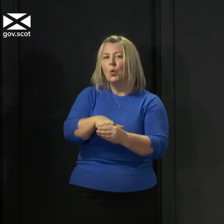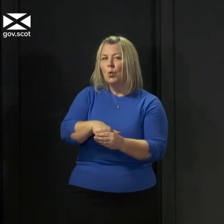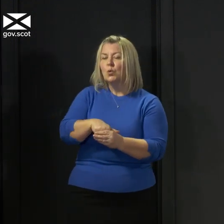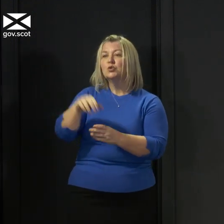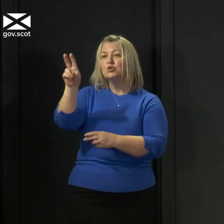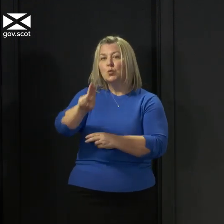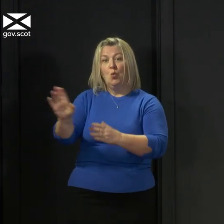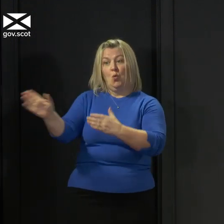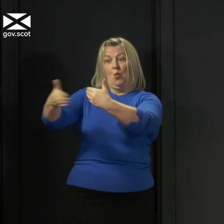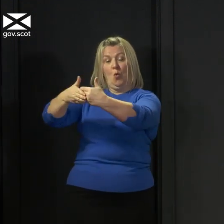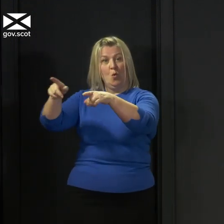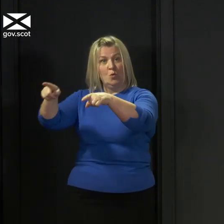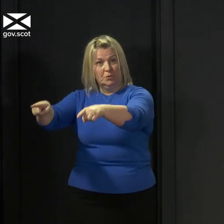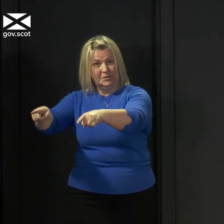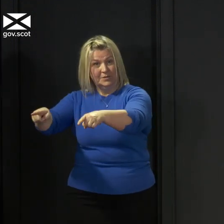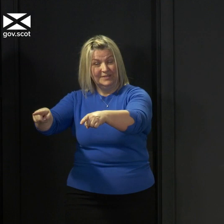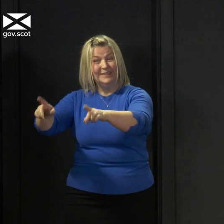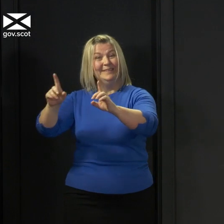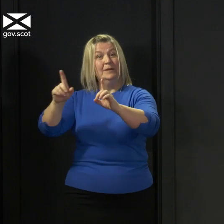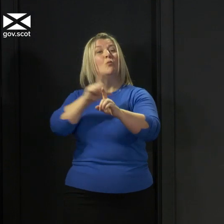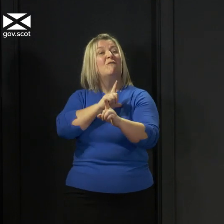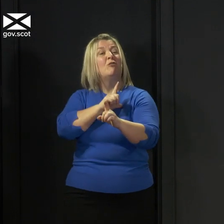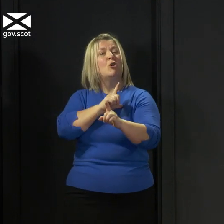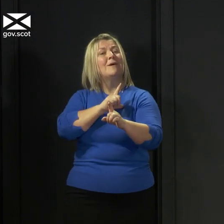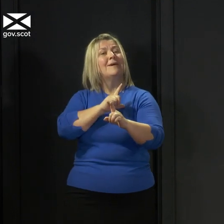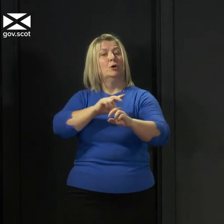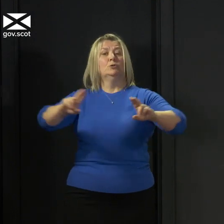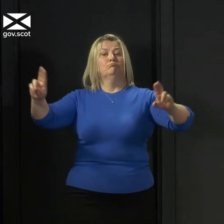virus everybody knows and the government is so aware of the fact that the